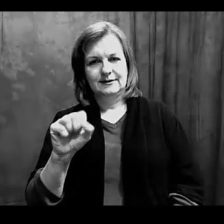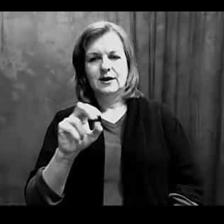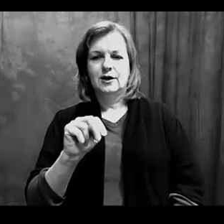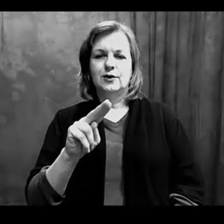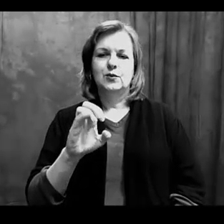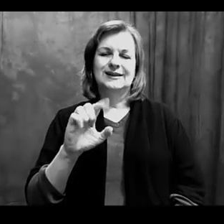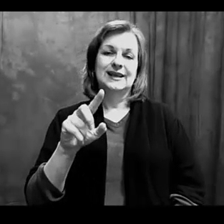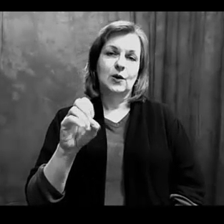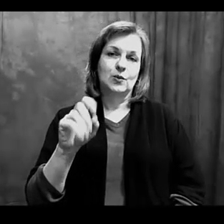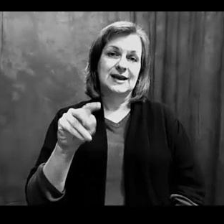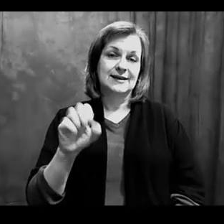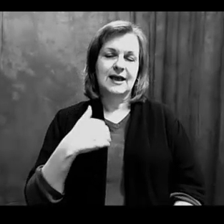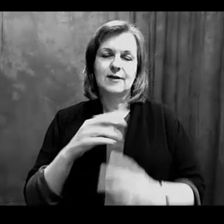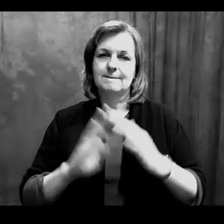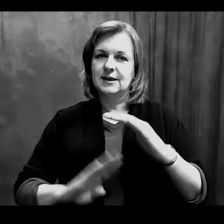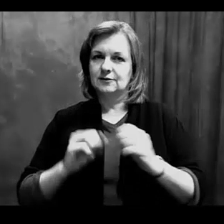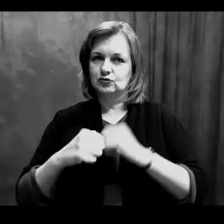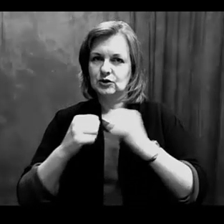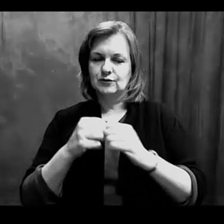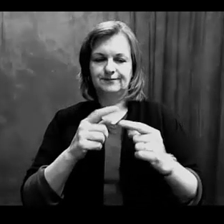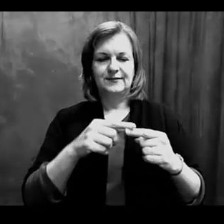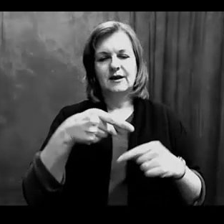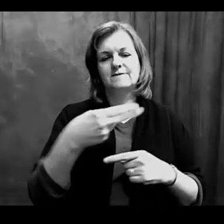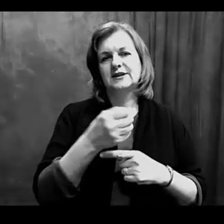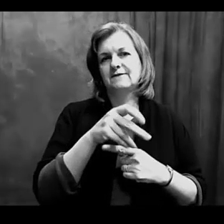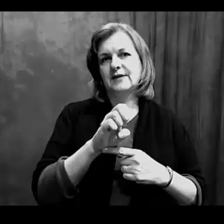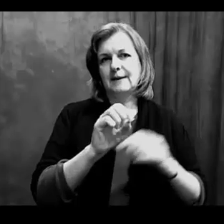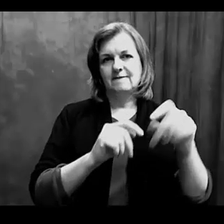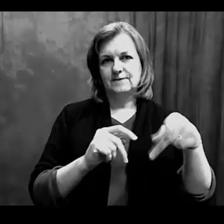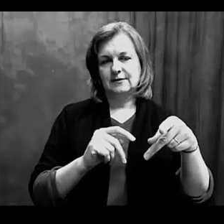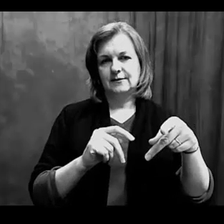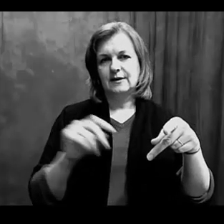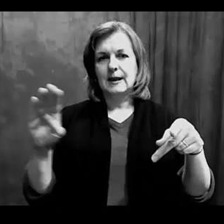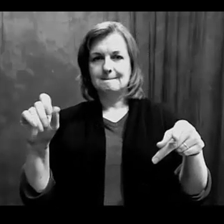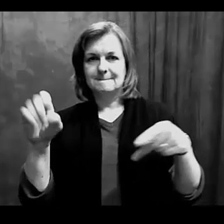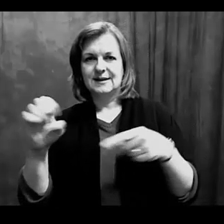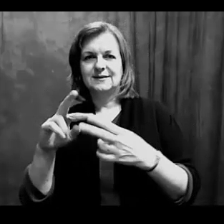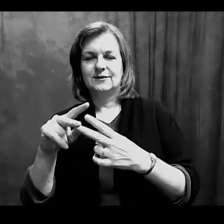so when we build these guys were going to build them all from nucleotides